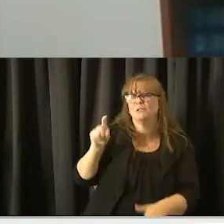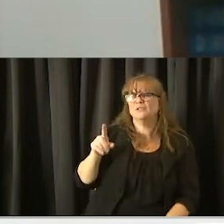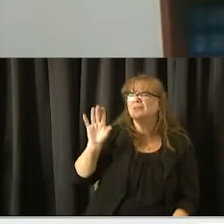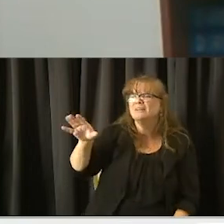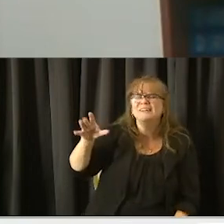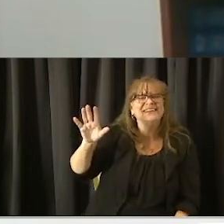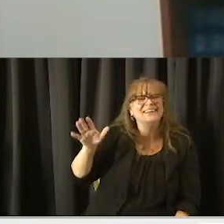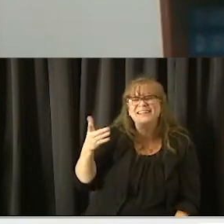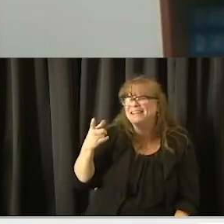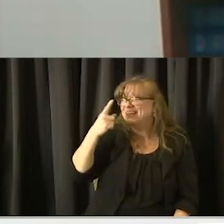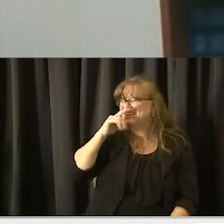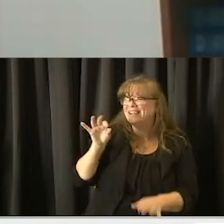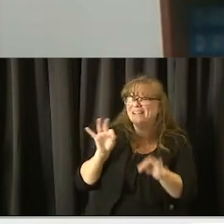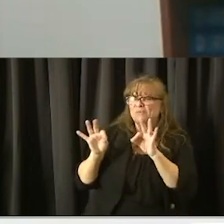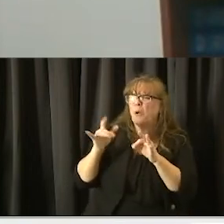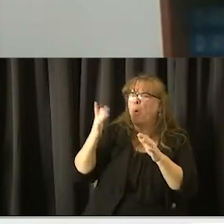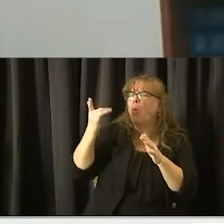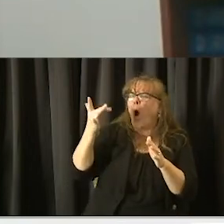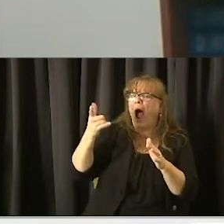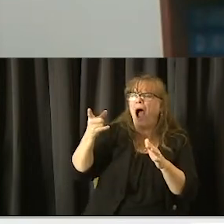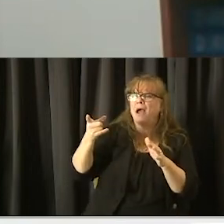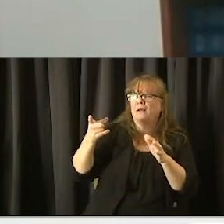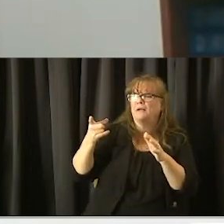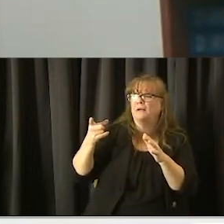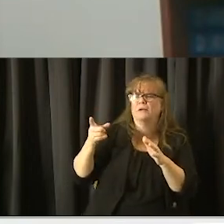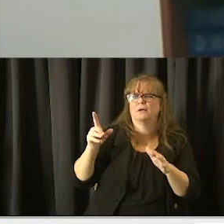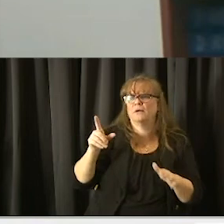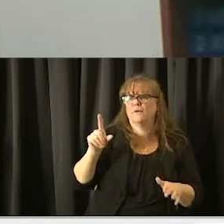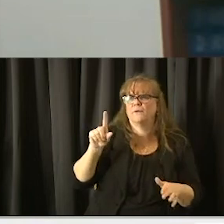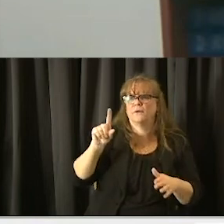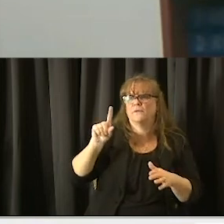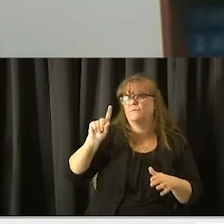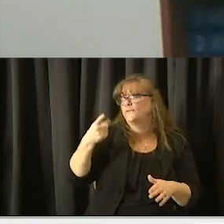hi it's jessica with the denver post um can you talk a little bit more about the